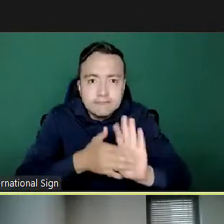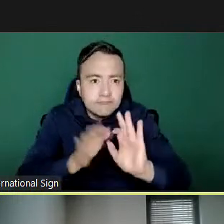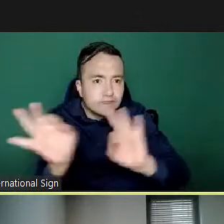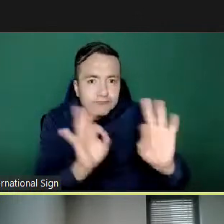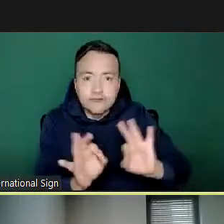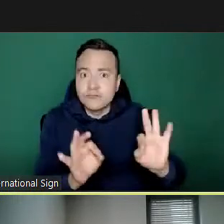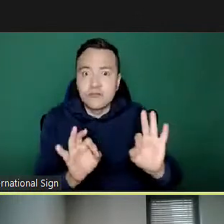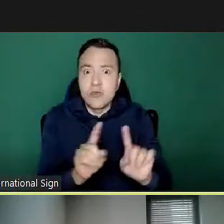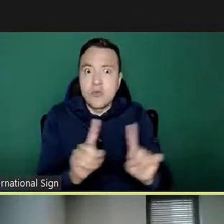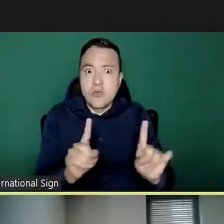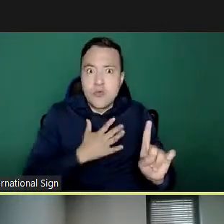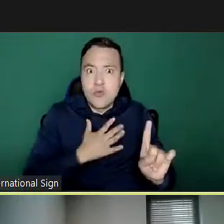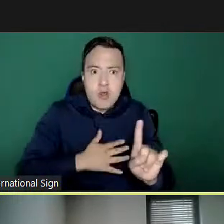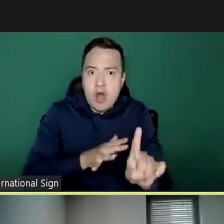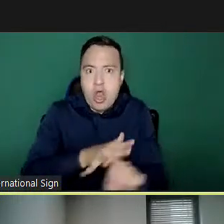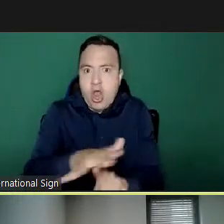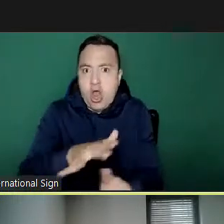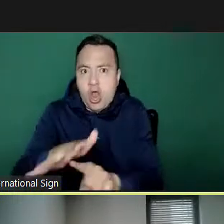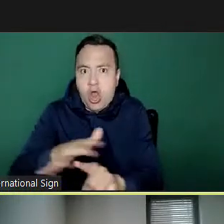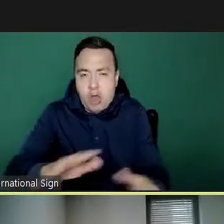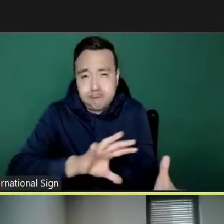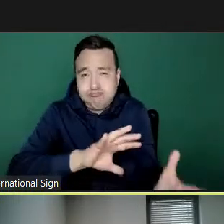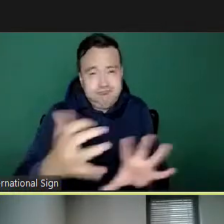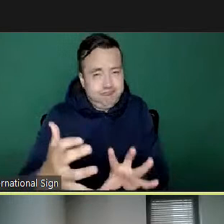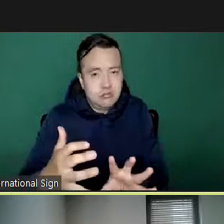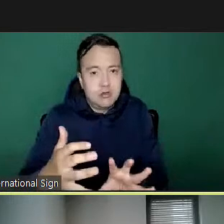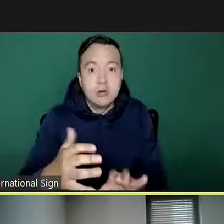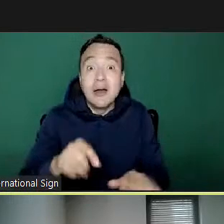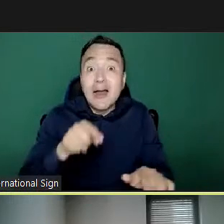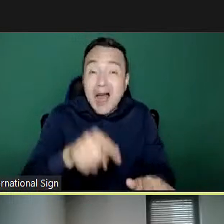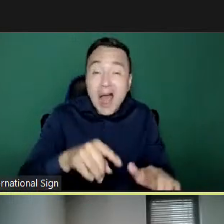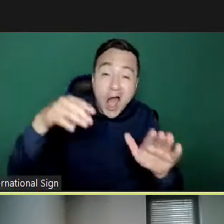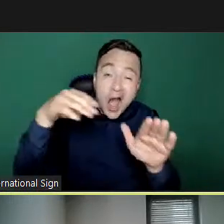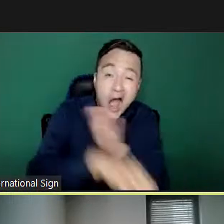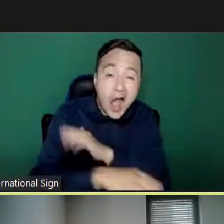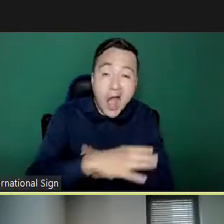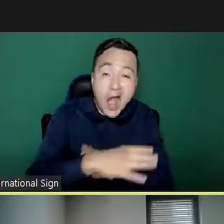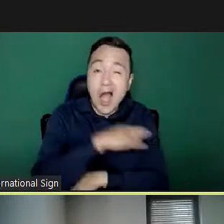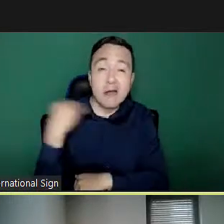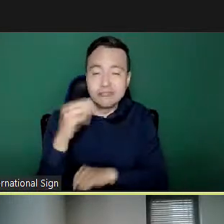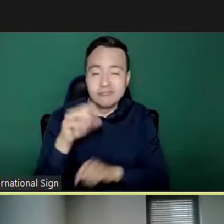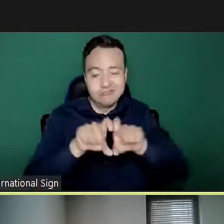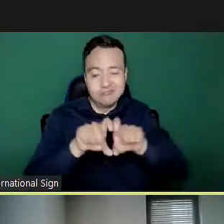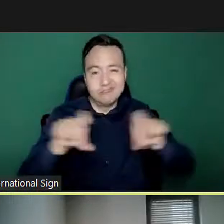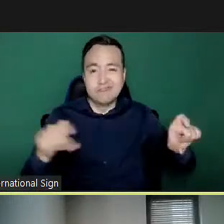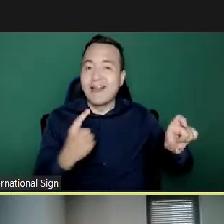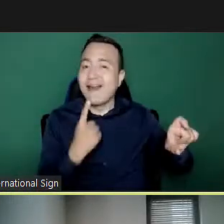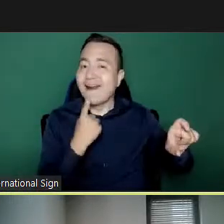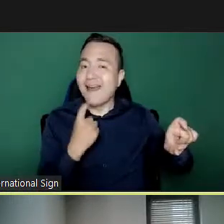When they fail , we call them red tape. When they succeed, we call them good governance.